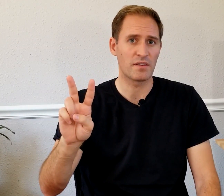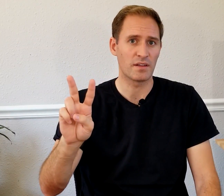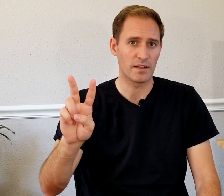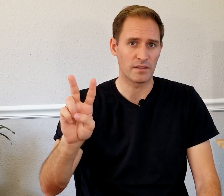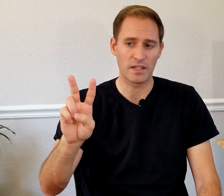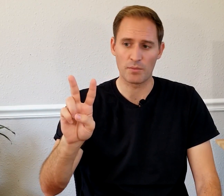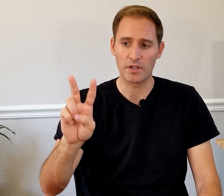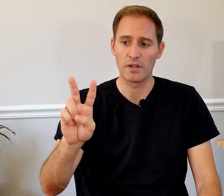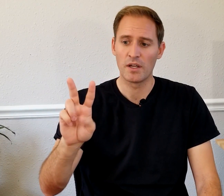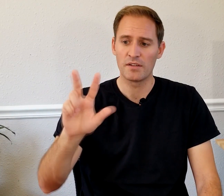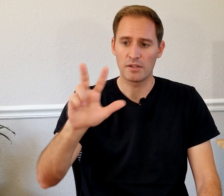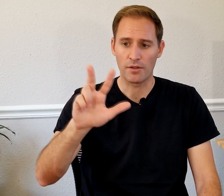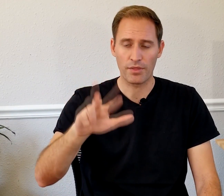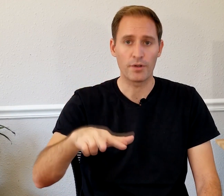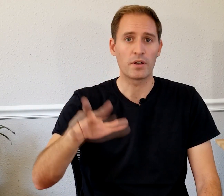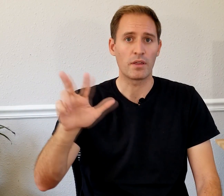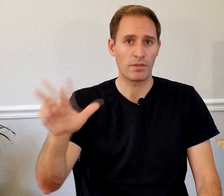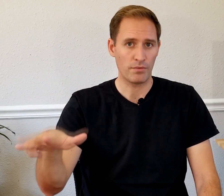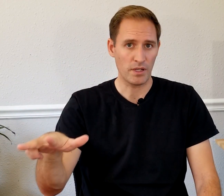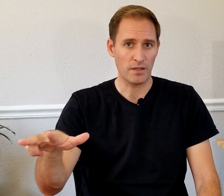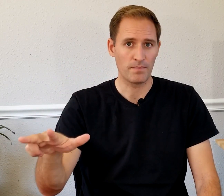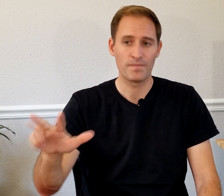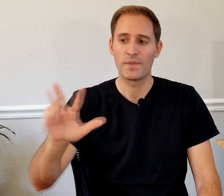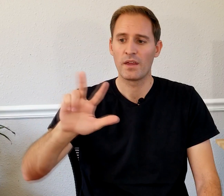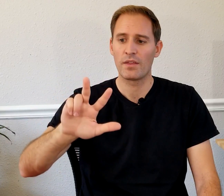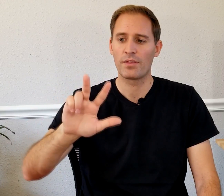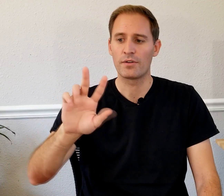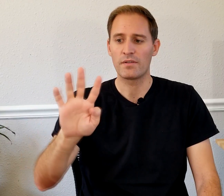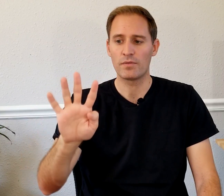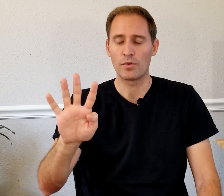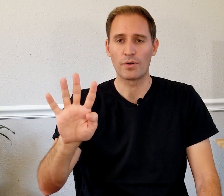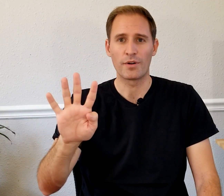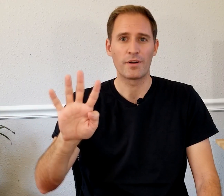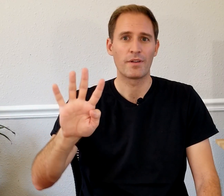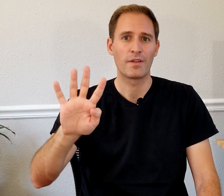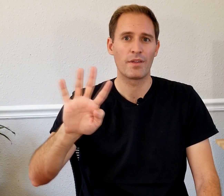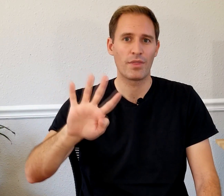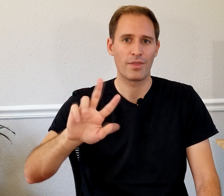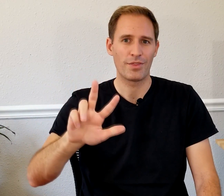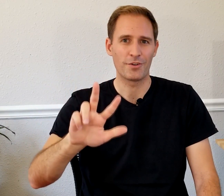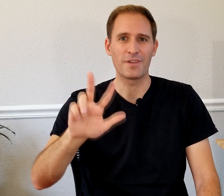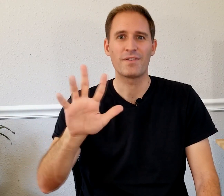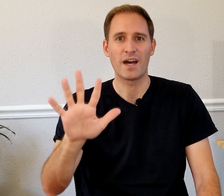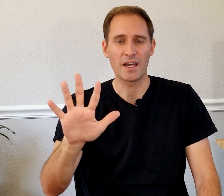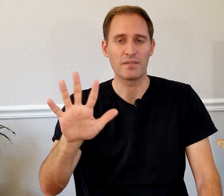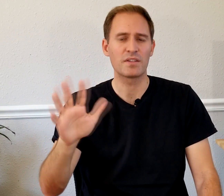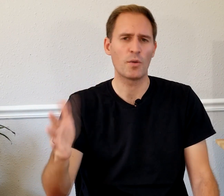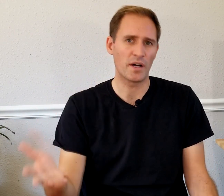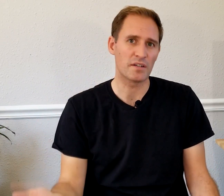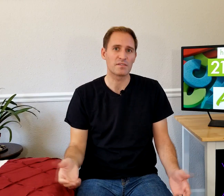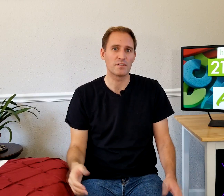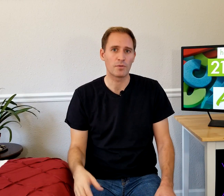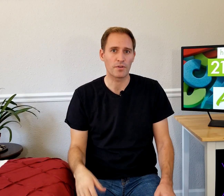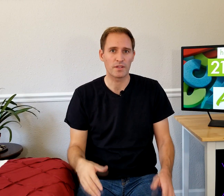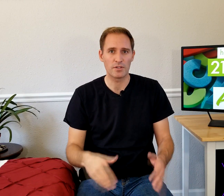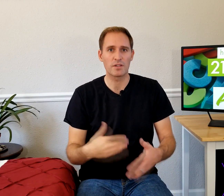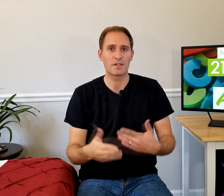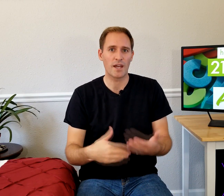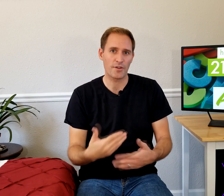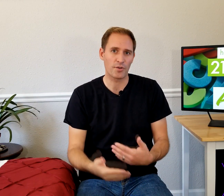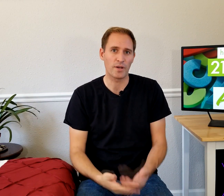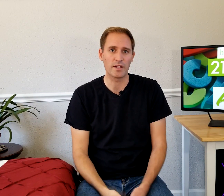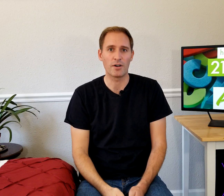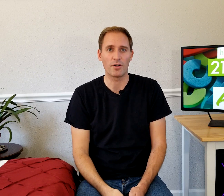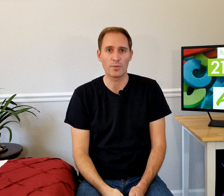number. So 33, 34, 35, so on and so forth and you can count your way all the way